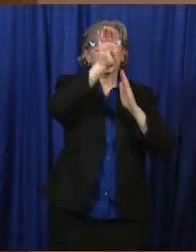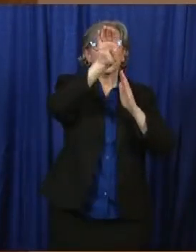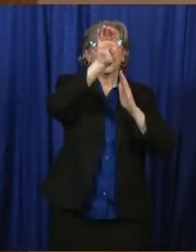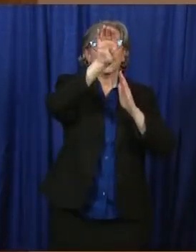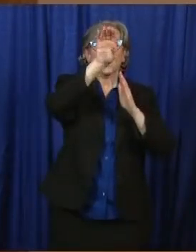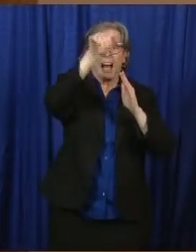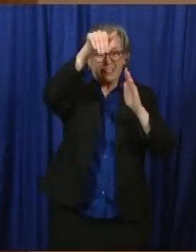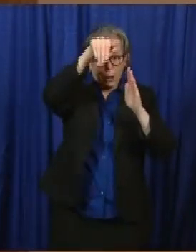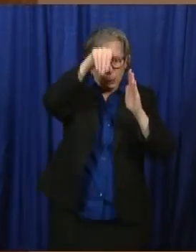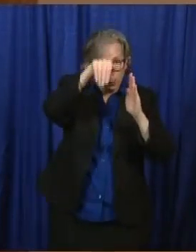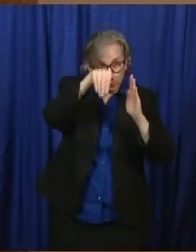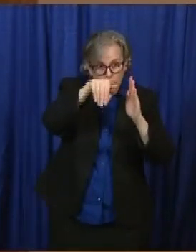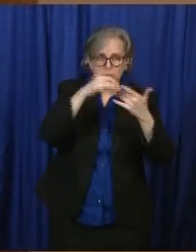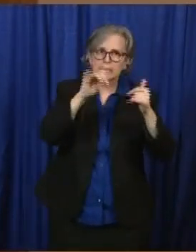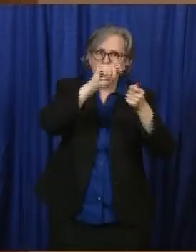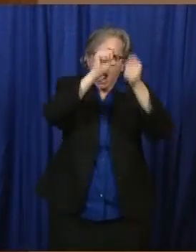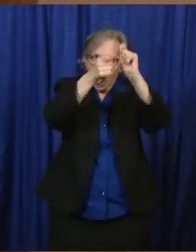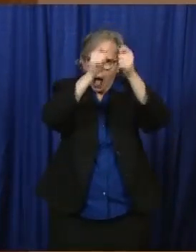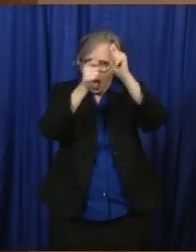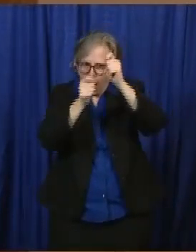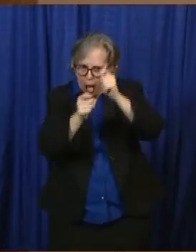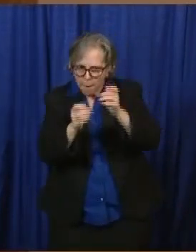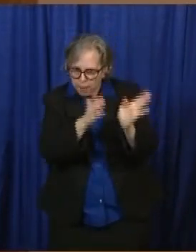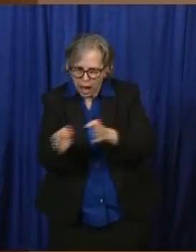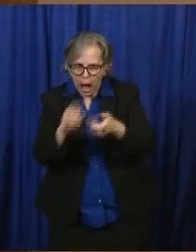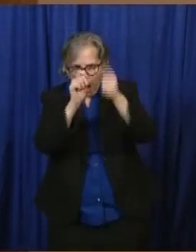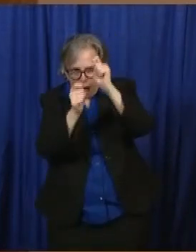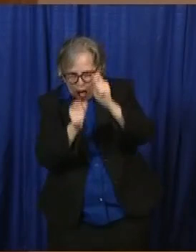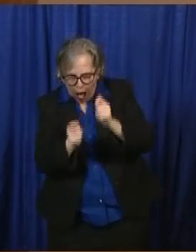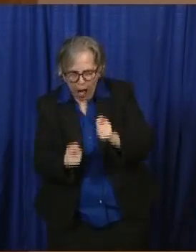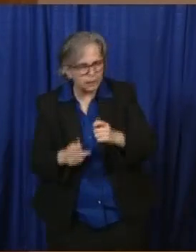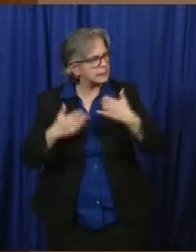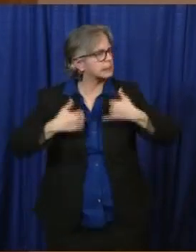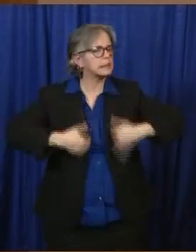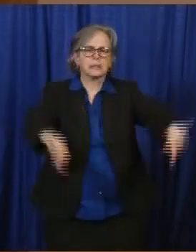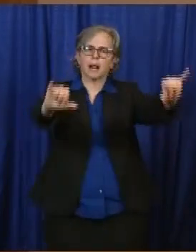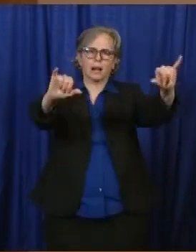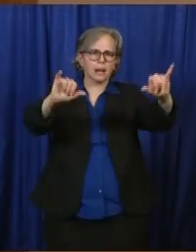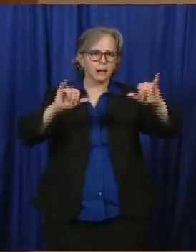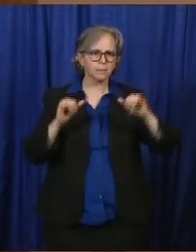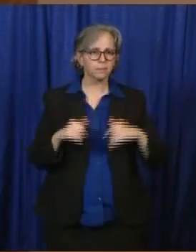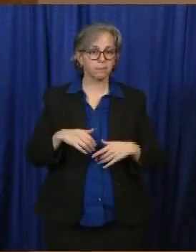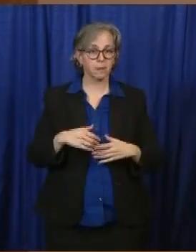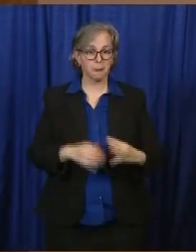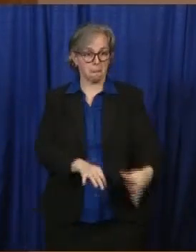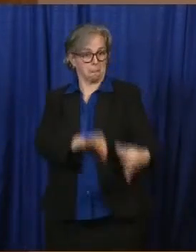OR ONE FITS ALL. IT WILL ACTUALLY CONTINUE THROUGH THE SURGE AND AFTER THE SURGE.